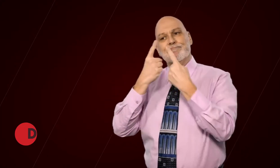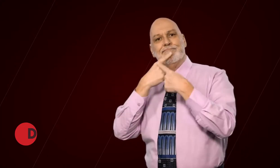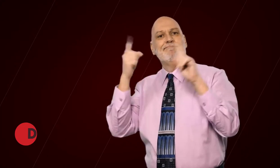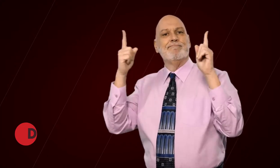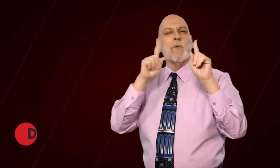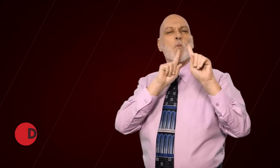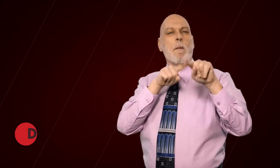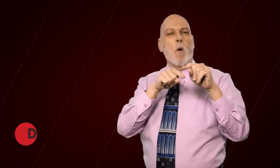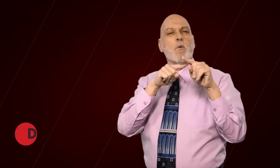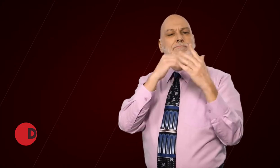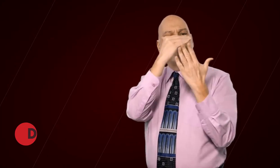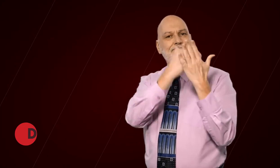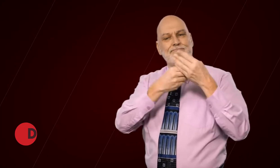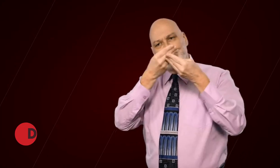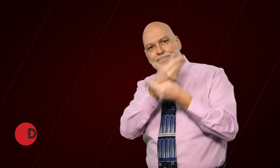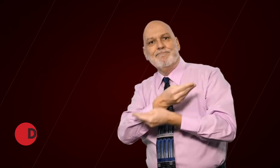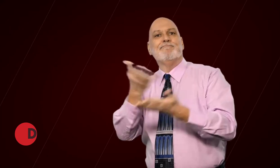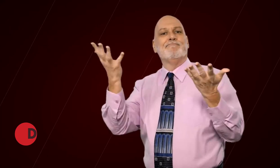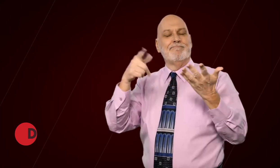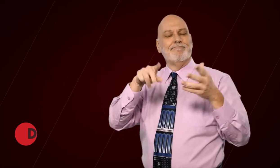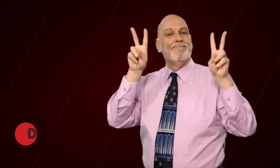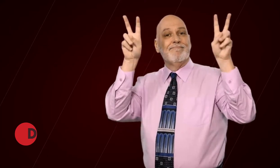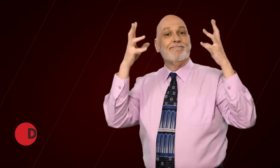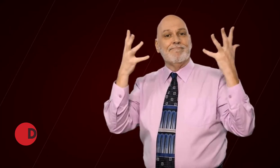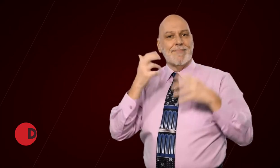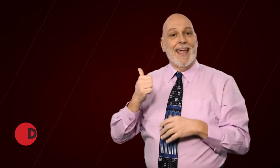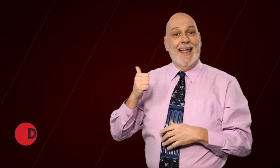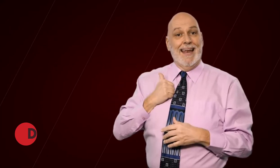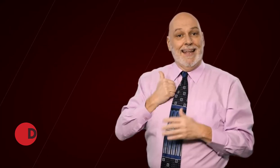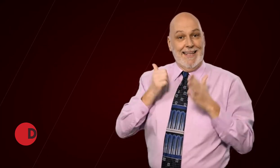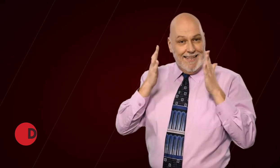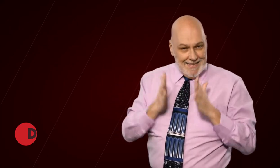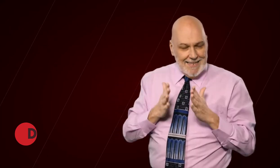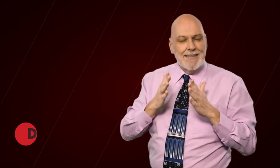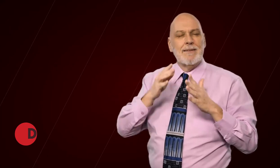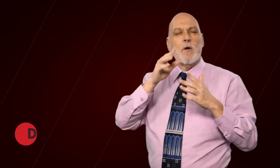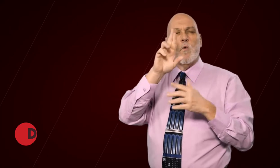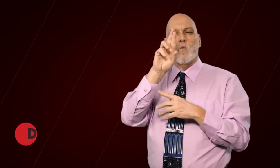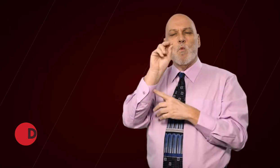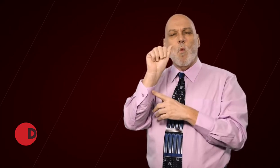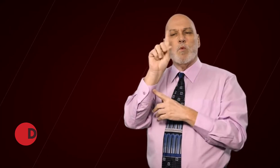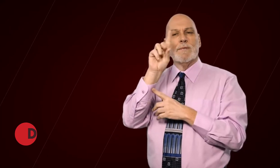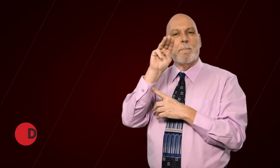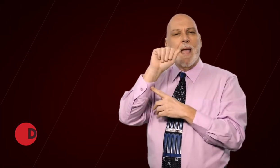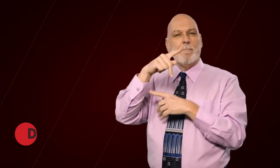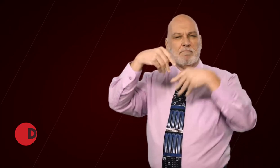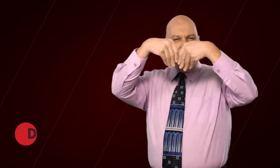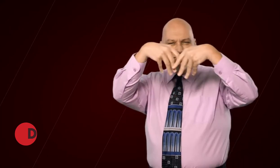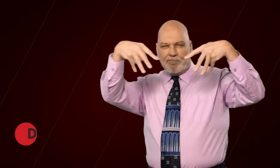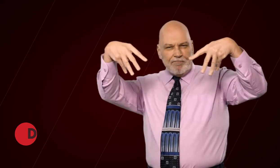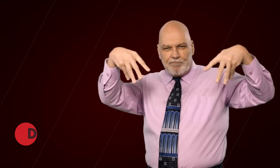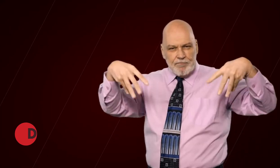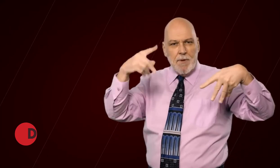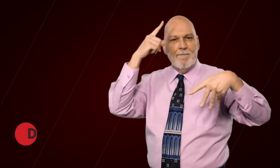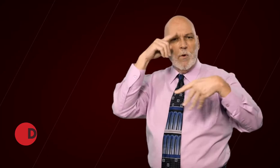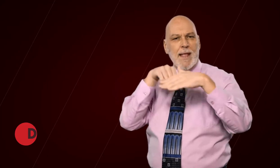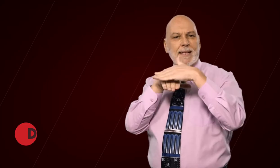a report "A Canadian Roadmap for Accessibility Standards"